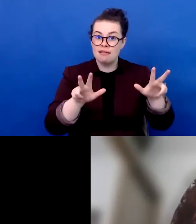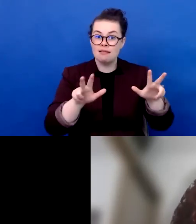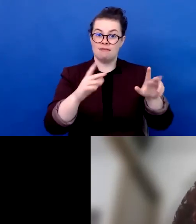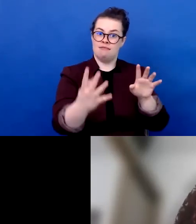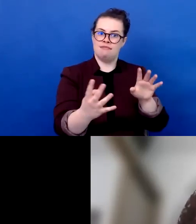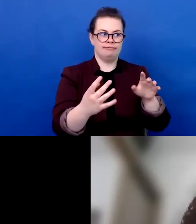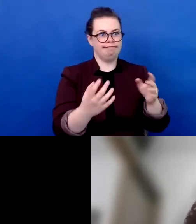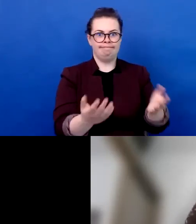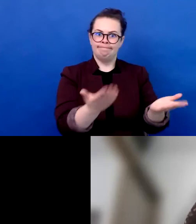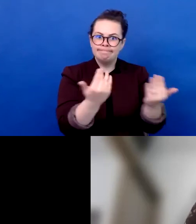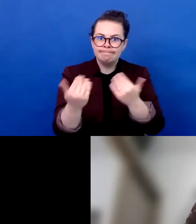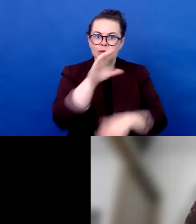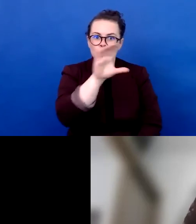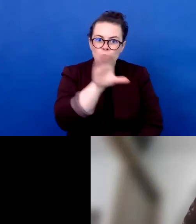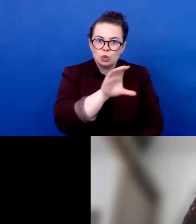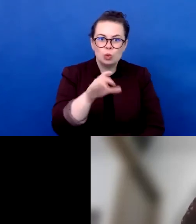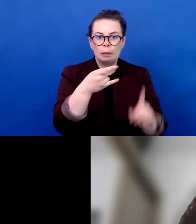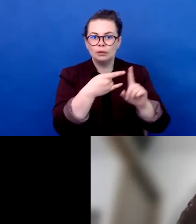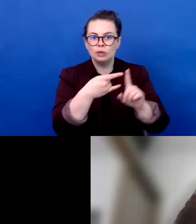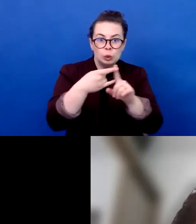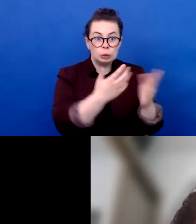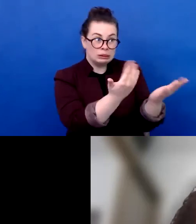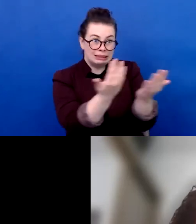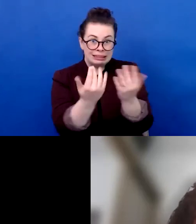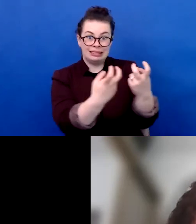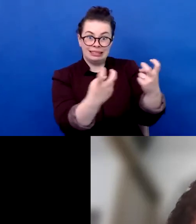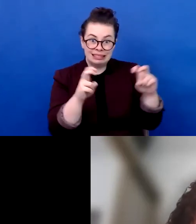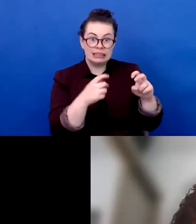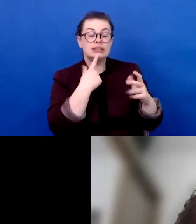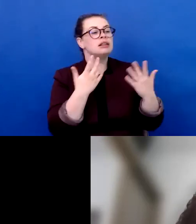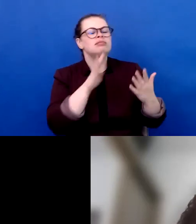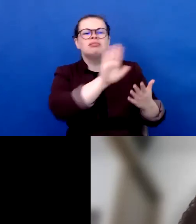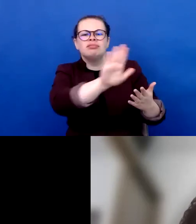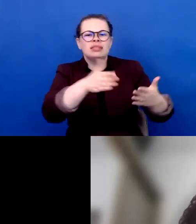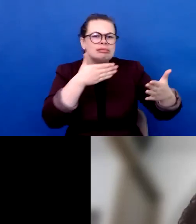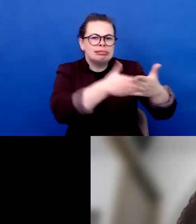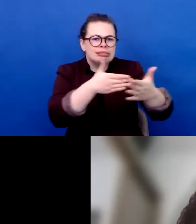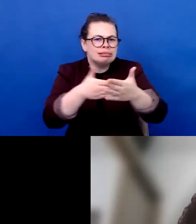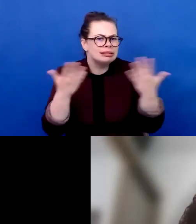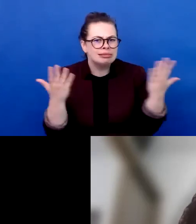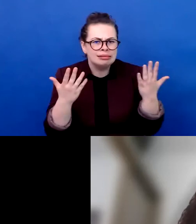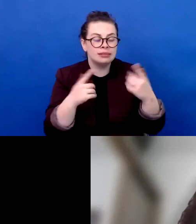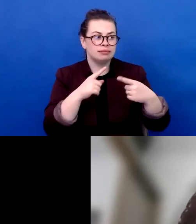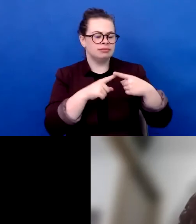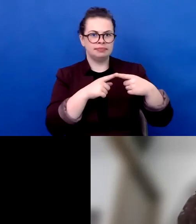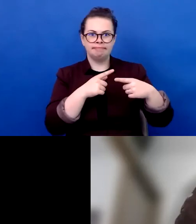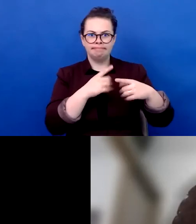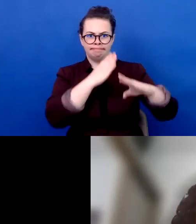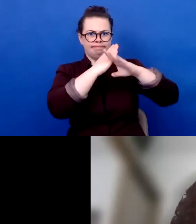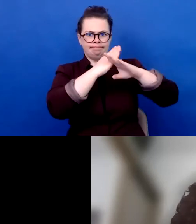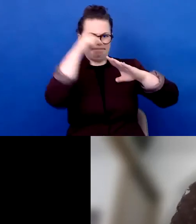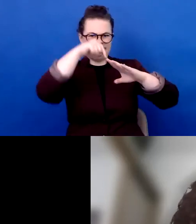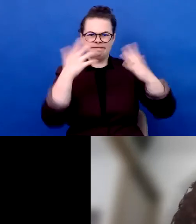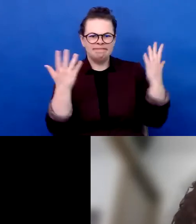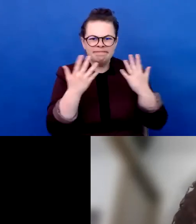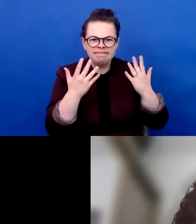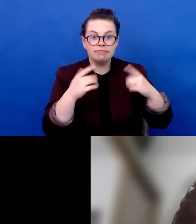views on the barriers they face the solutions and lessons learned um from uh during uh the pandemic